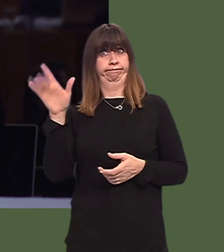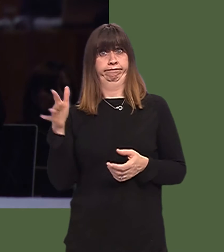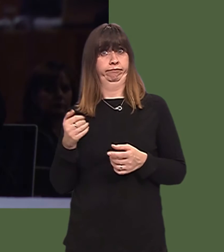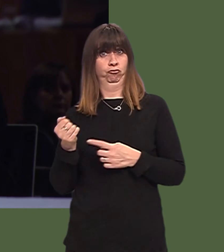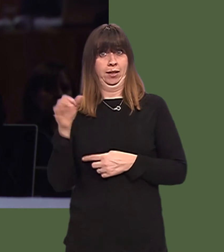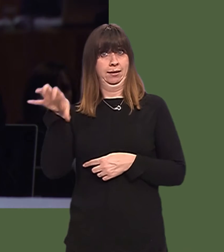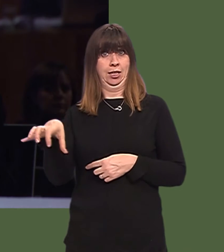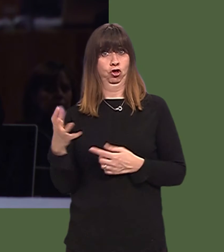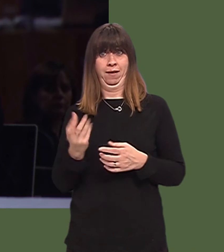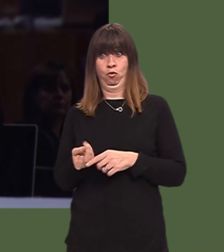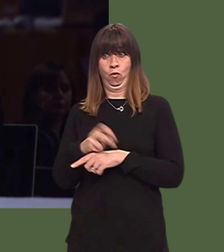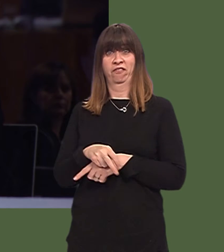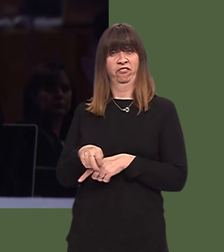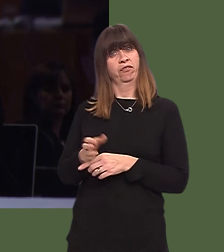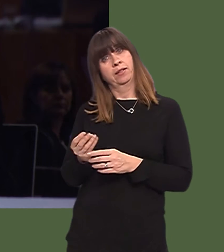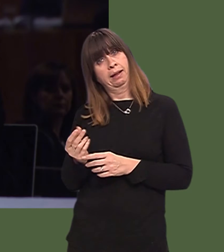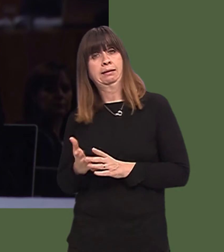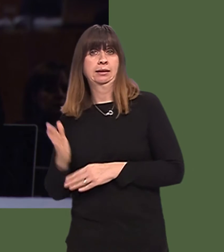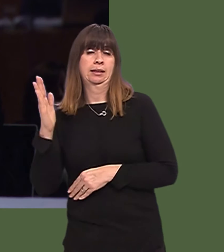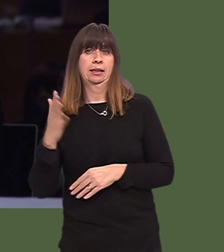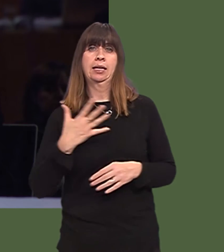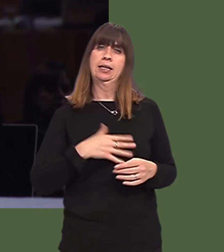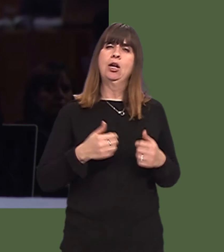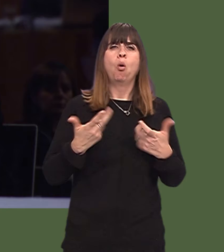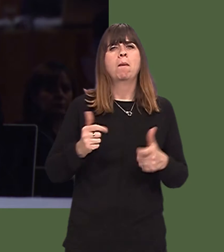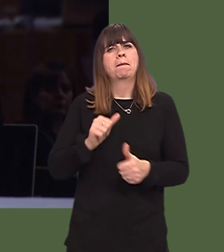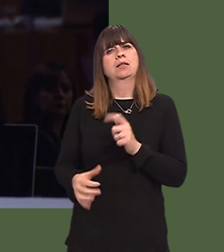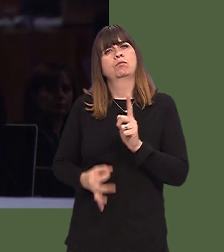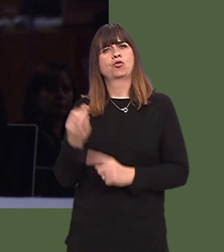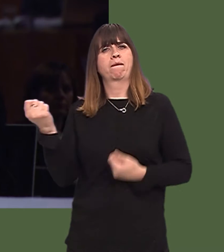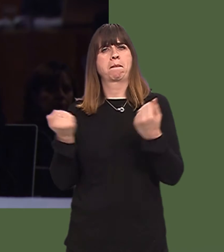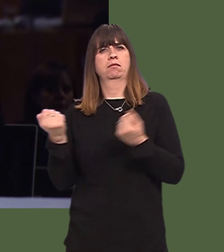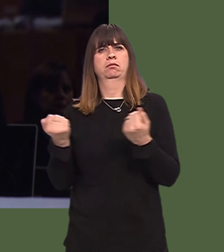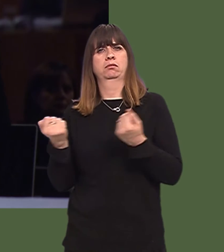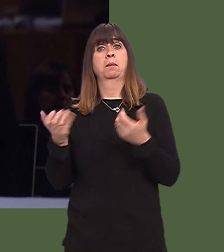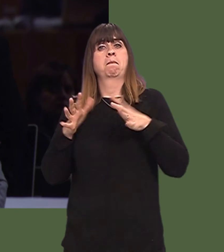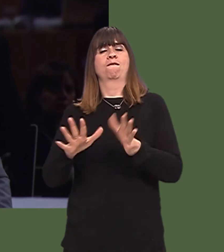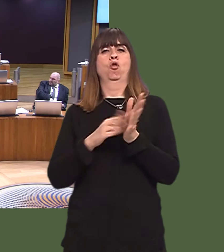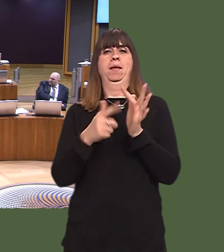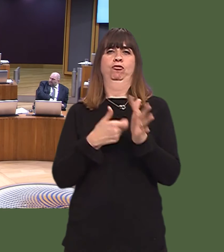working with the local authority, to provide adequate bus links before a new metro comes on stream?